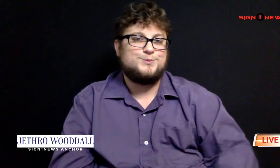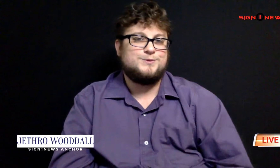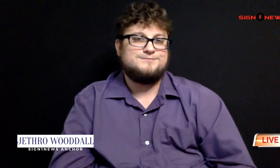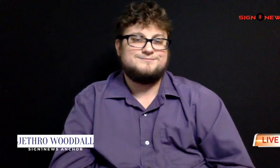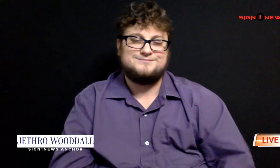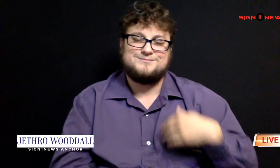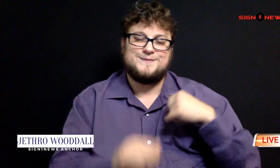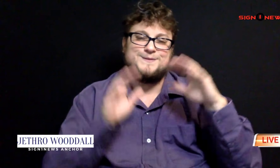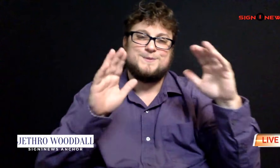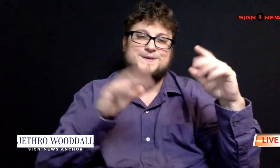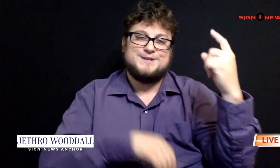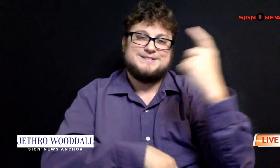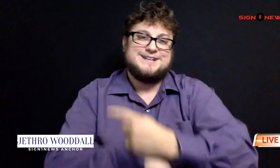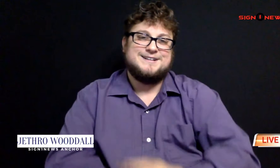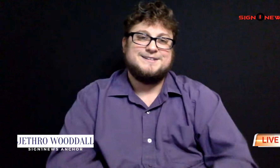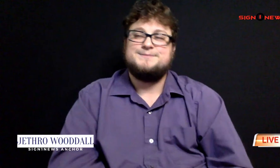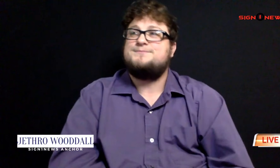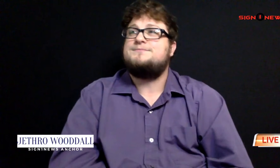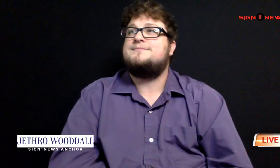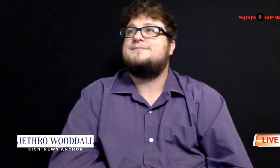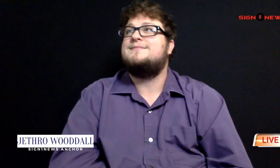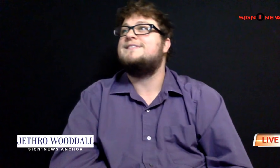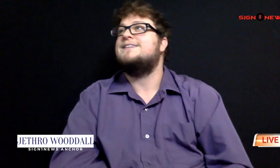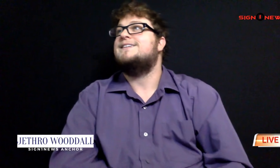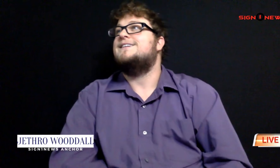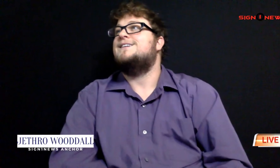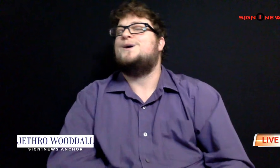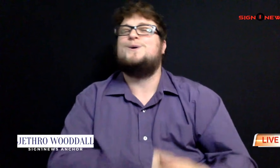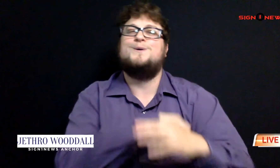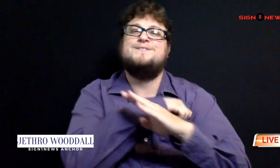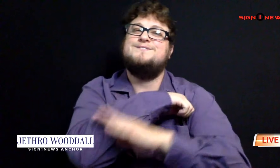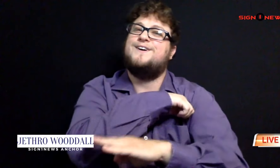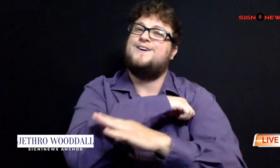amazon and roku have a wonderful day